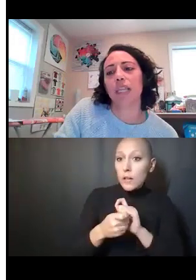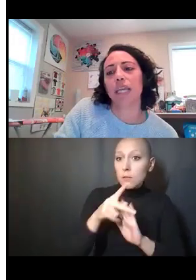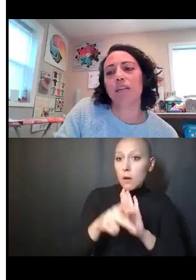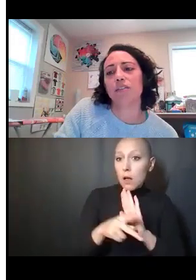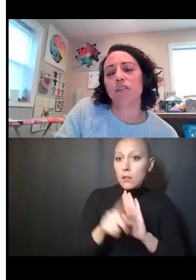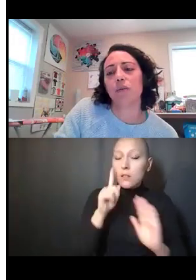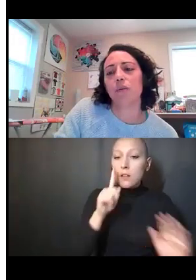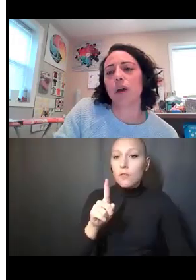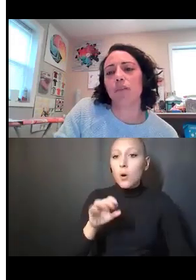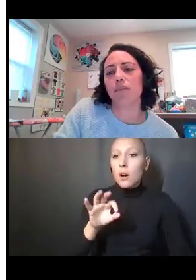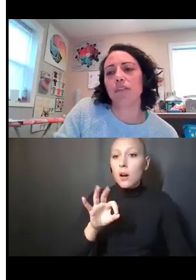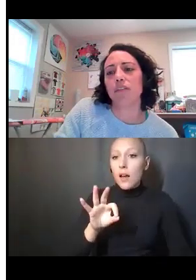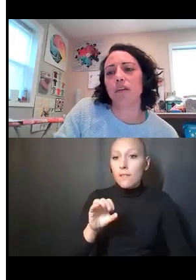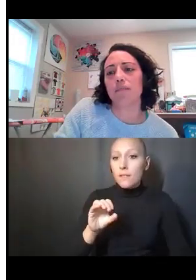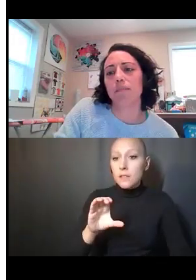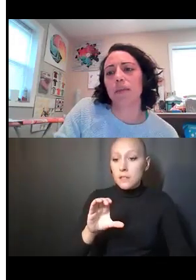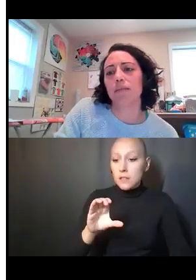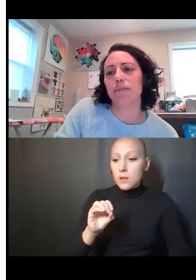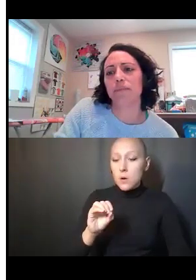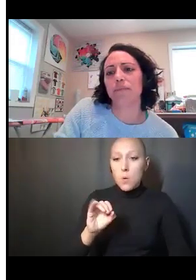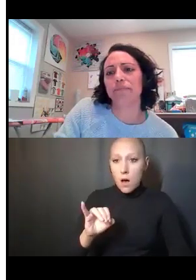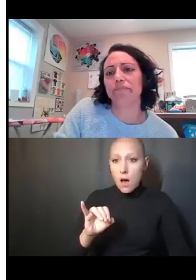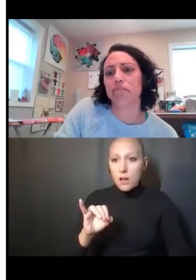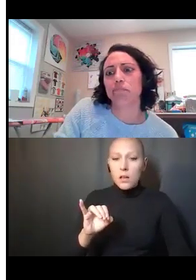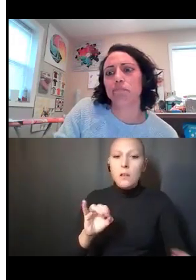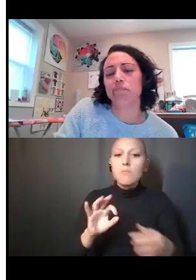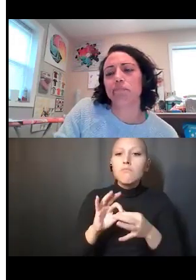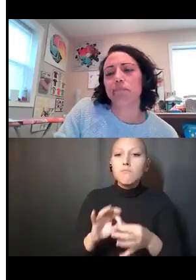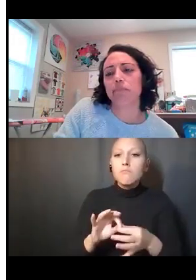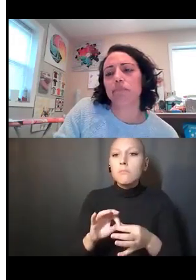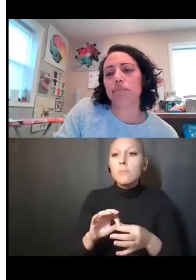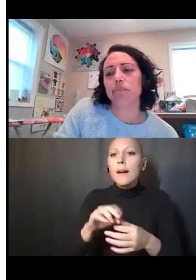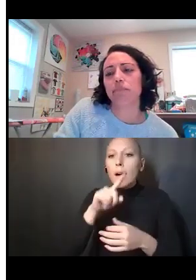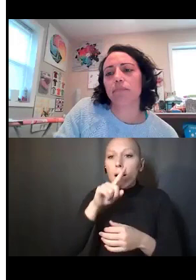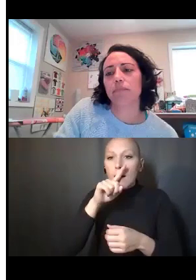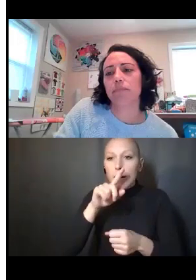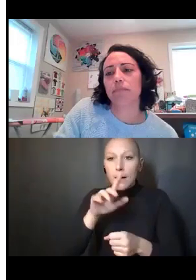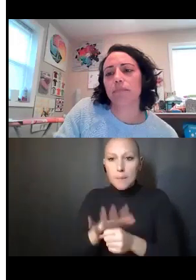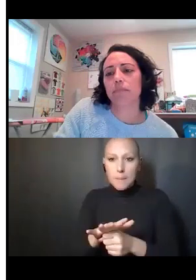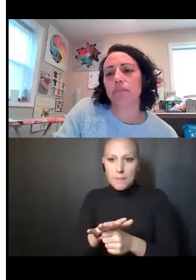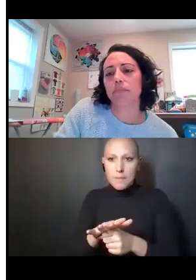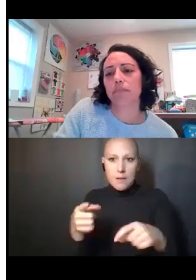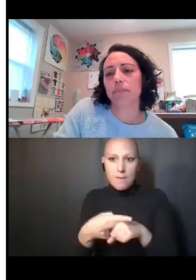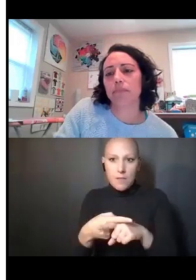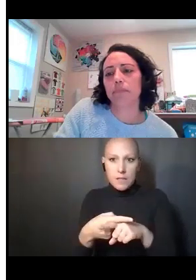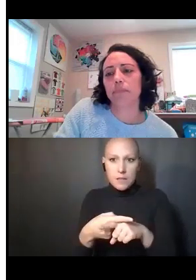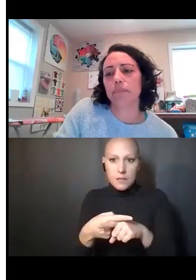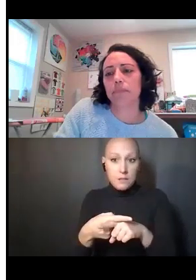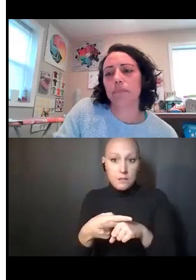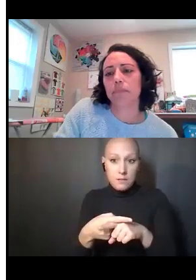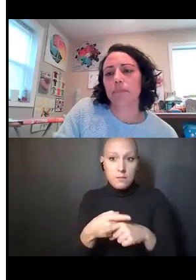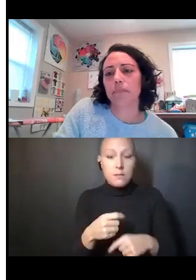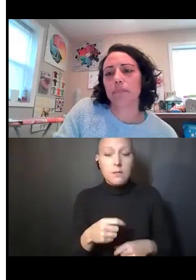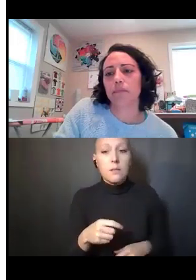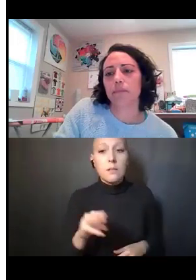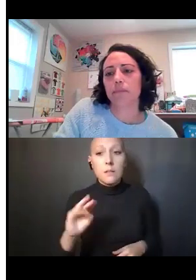related to conflicts of commitment? Michelle Bulls: No, not at this time. I think what we're trying to do,